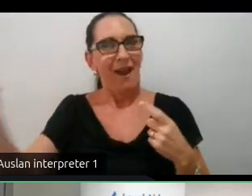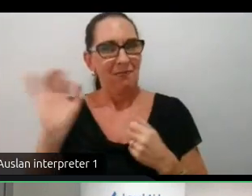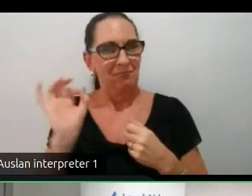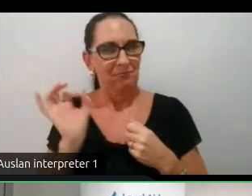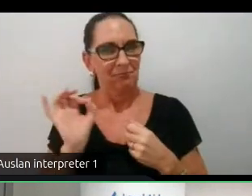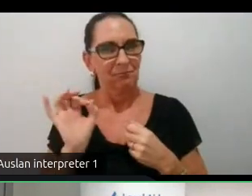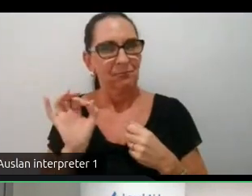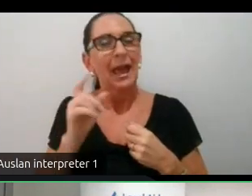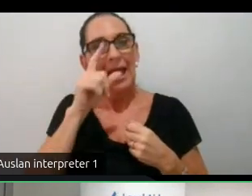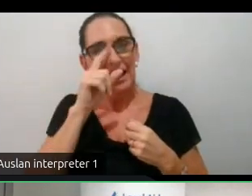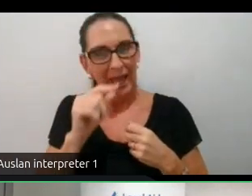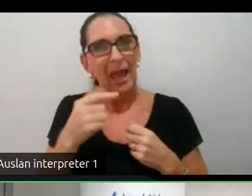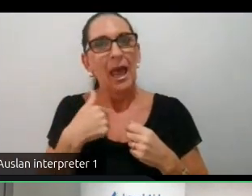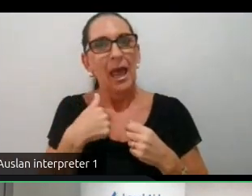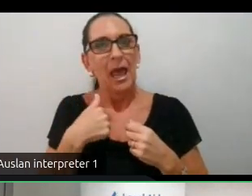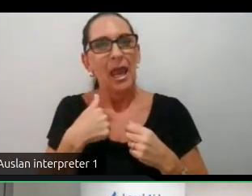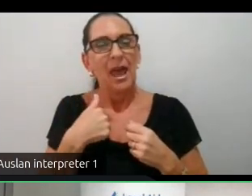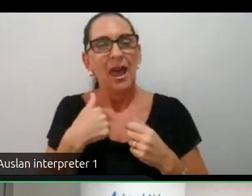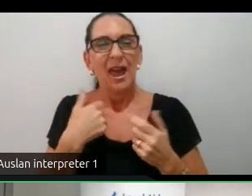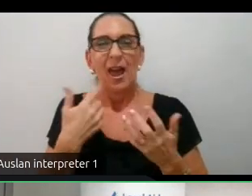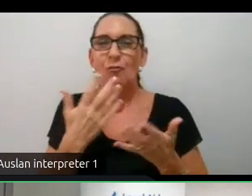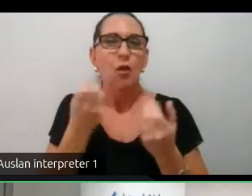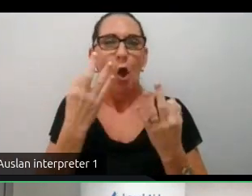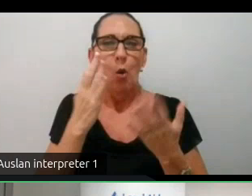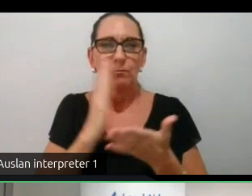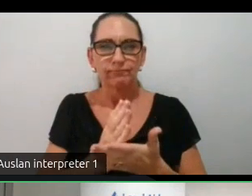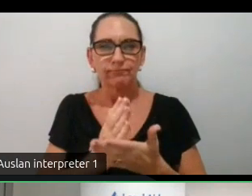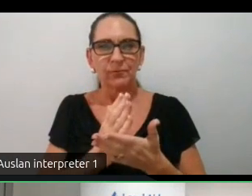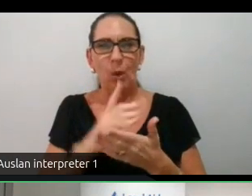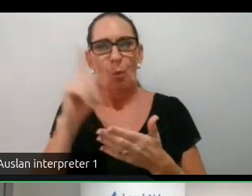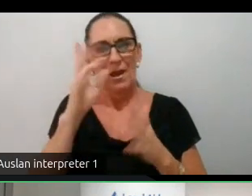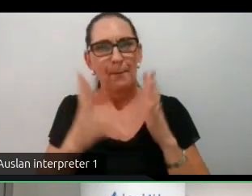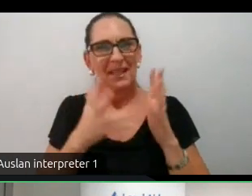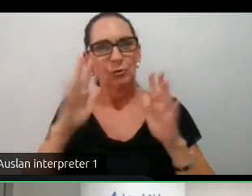have the rights that will come back and change. So, there's no definition of what short-term